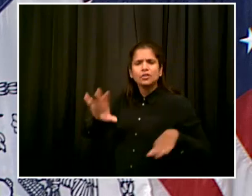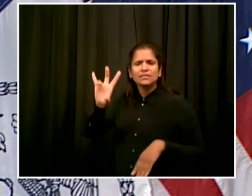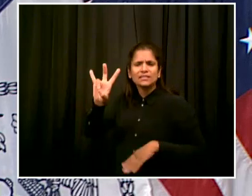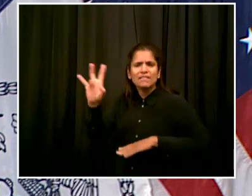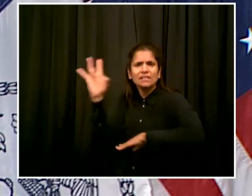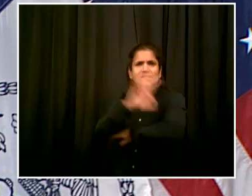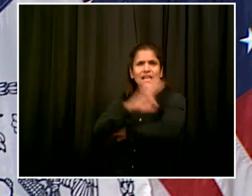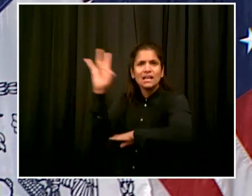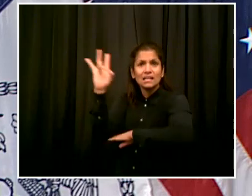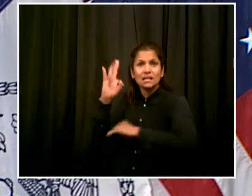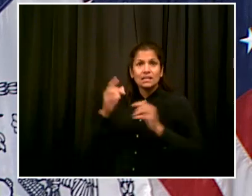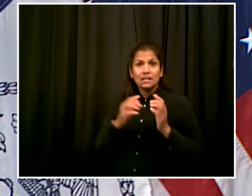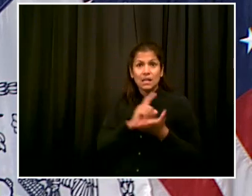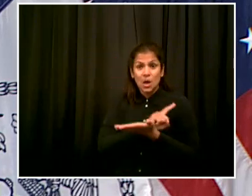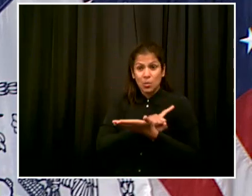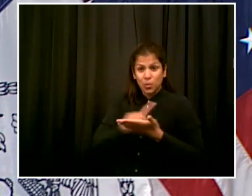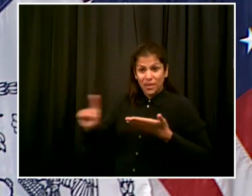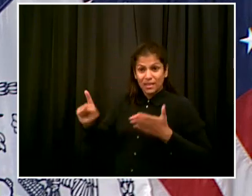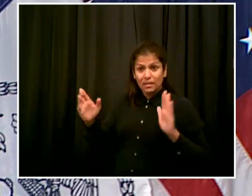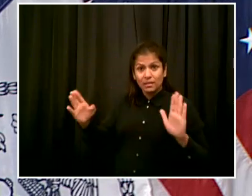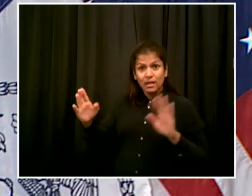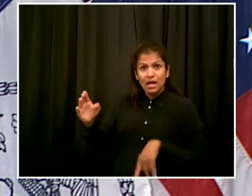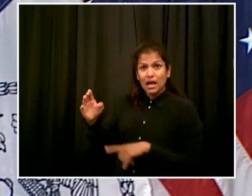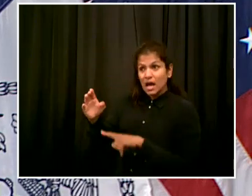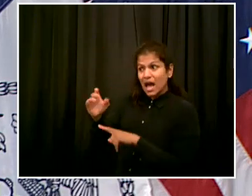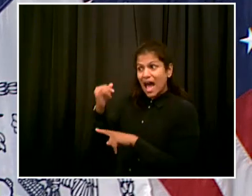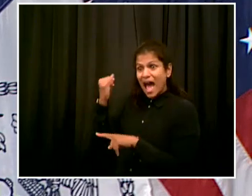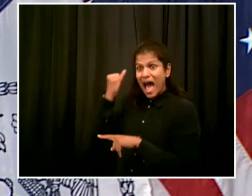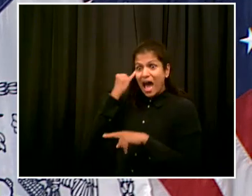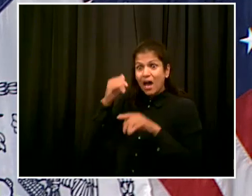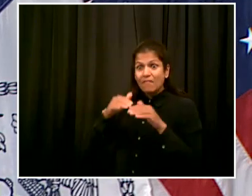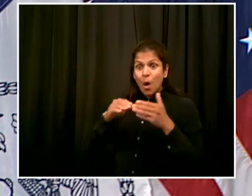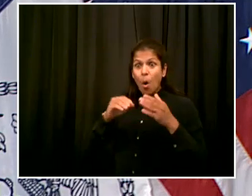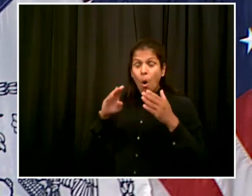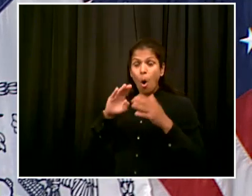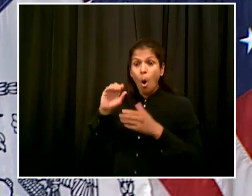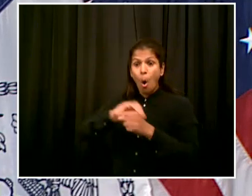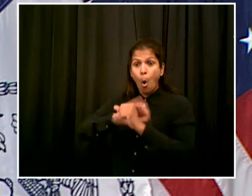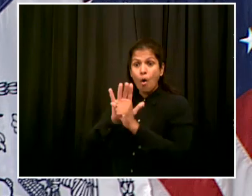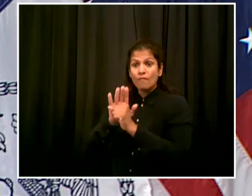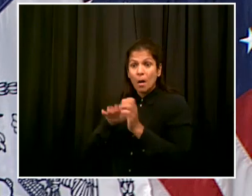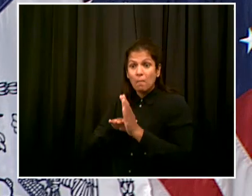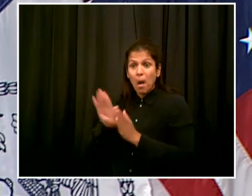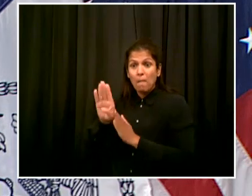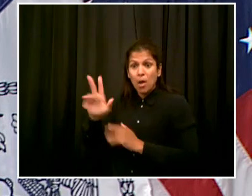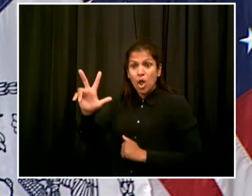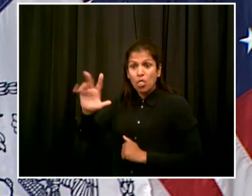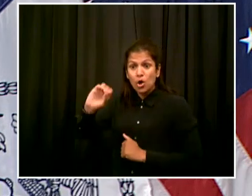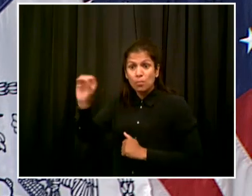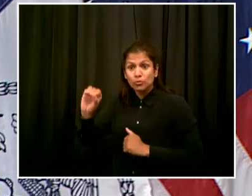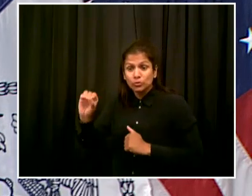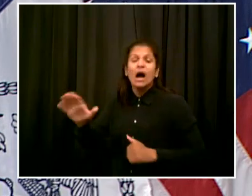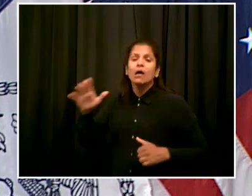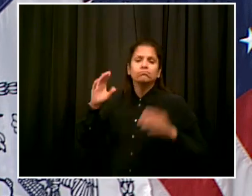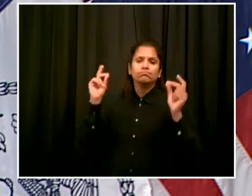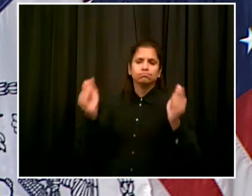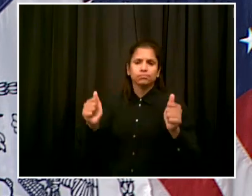TO A TOUGH STANDARD. IF WE GOA BOVE 3% INFECTION WE WILL NOT OPE N